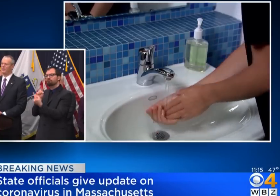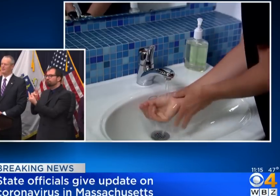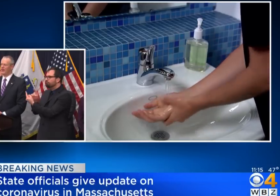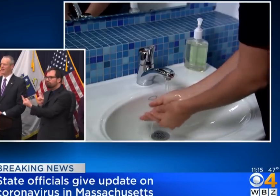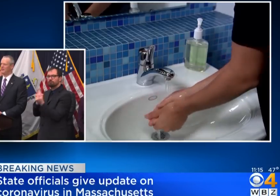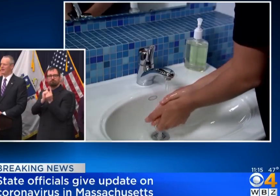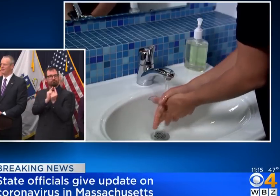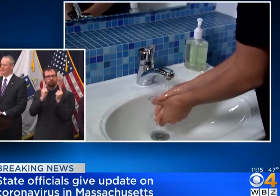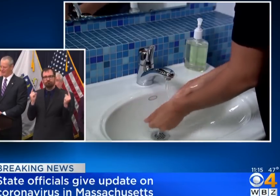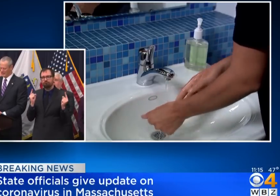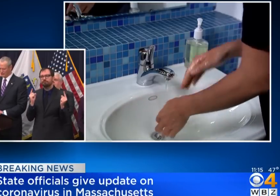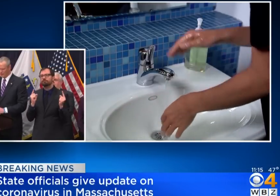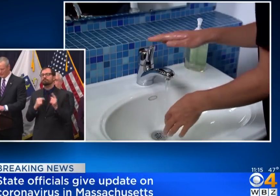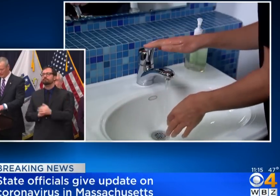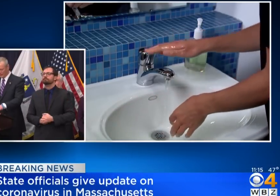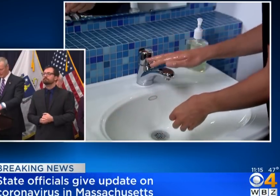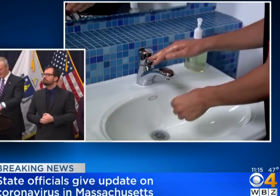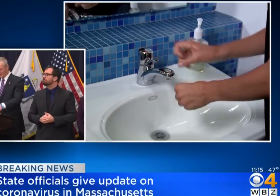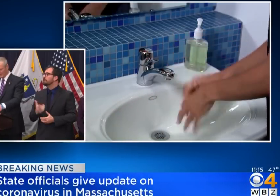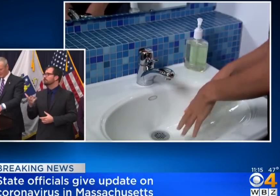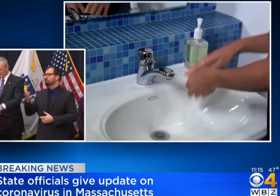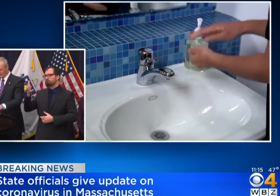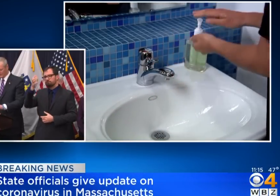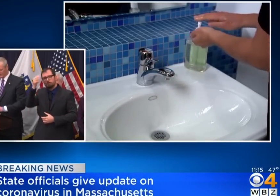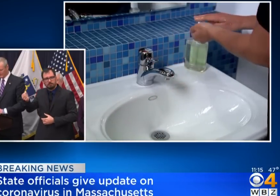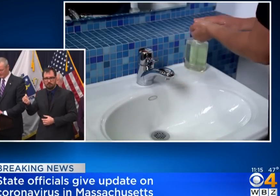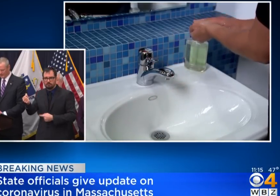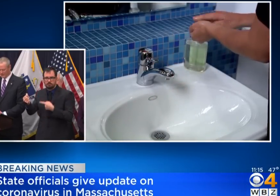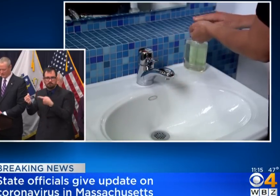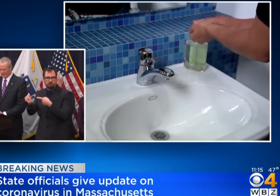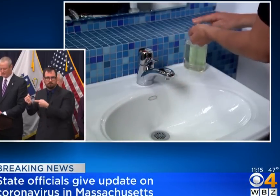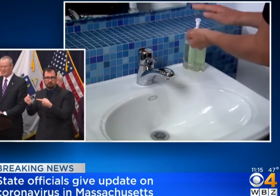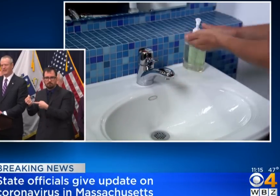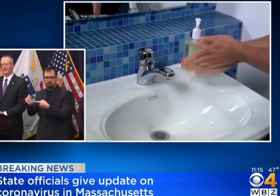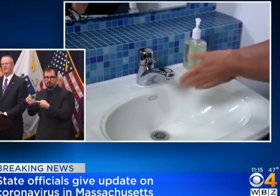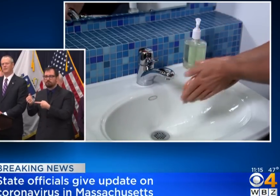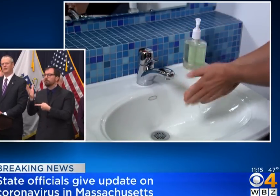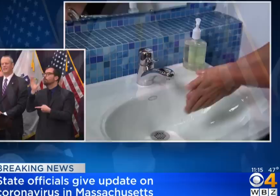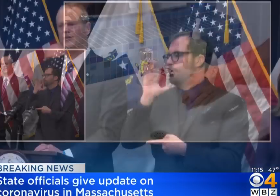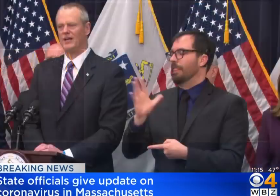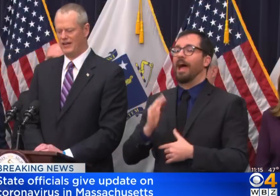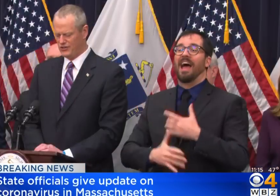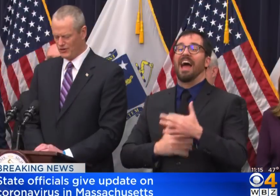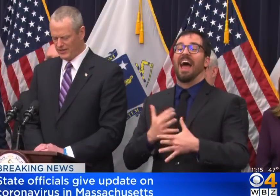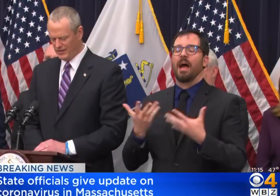PRACTICE GOOD HYGIENE, KEEP SURFACES CLEAN, ENGAGE IN SOCIAL DISTANCING, AND DO THE COMMON SENSE THINGS THAT WE HAVE ALL